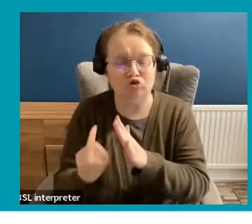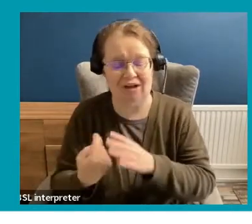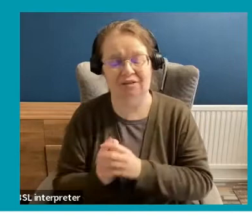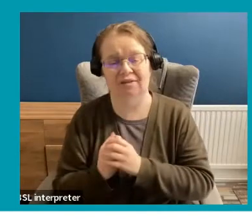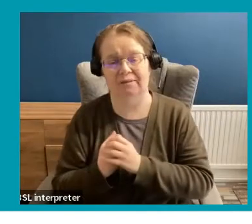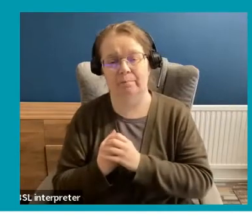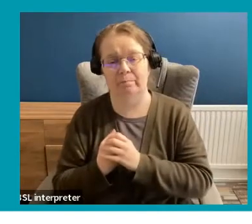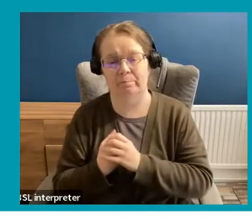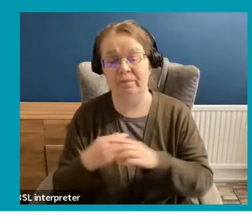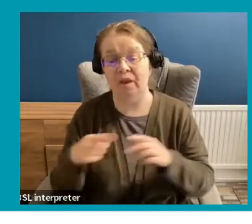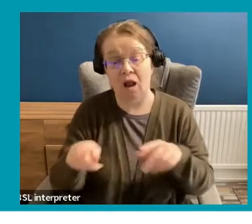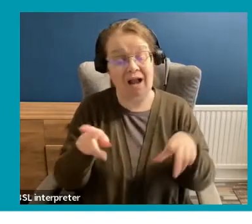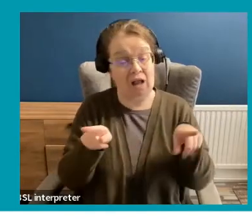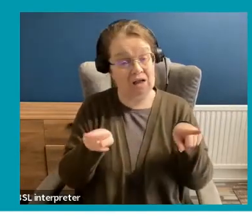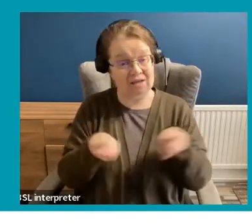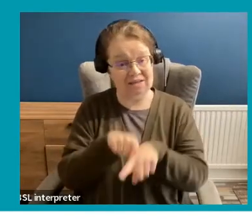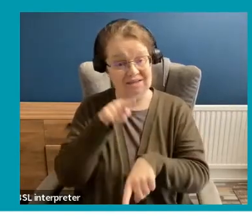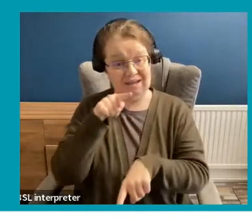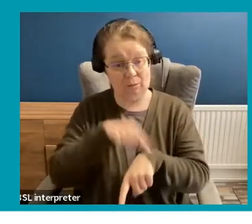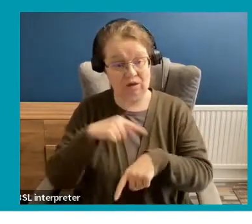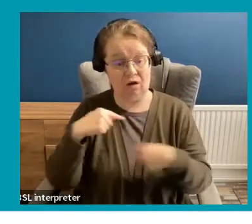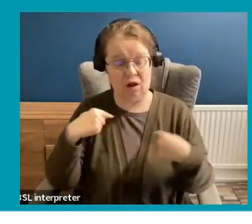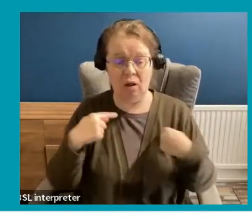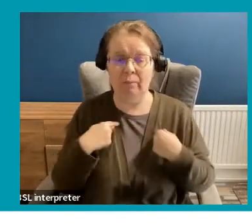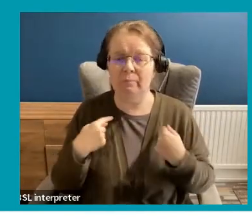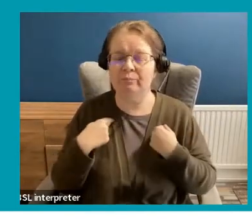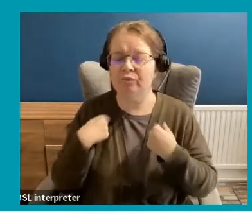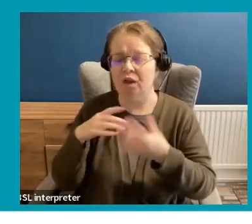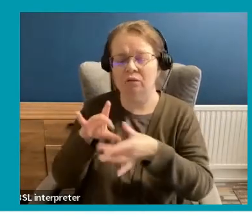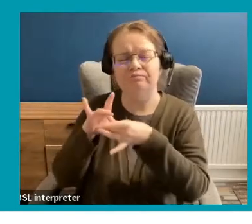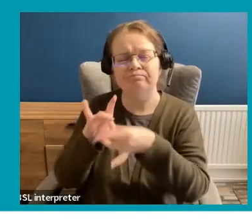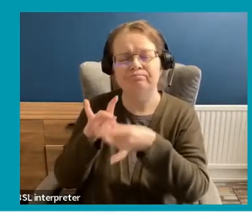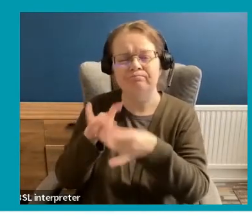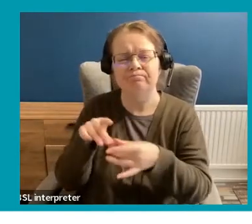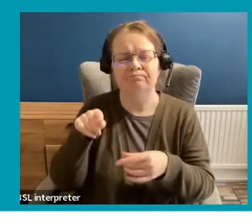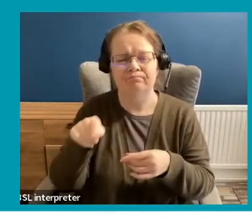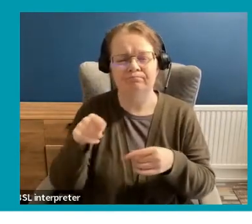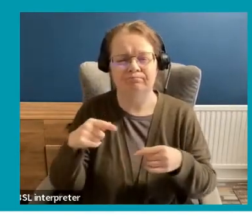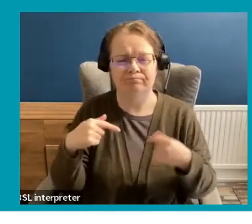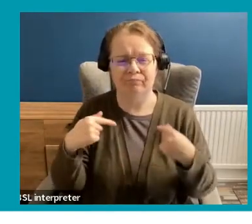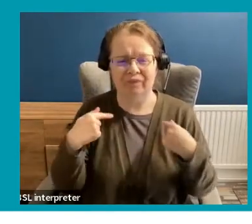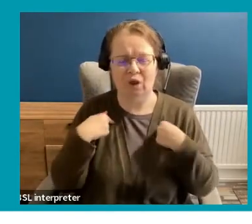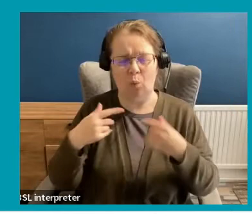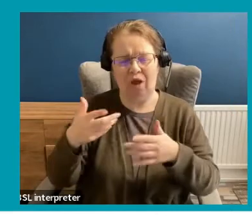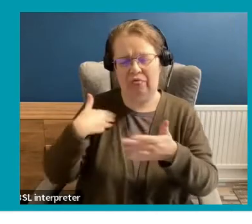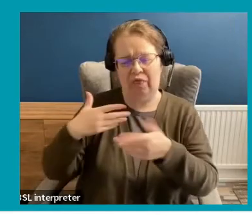At the same time I was working very closely with our chief operating officer within the technology